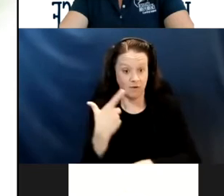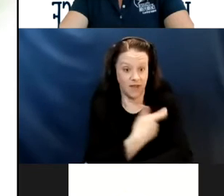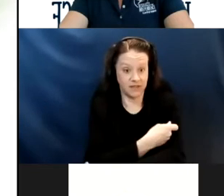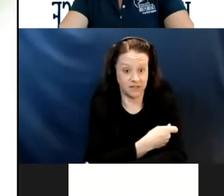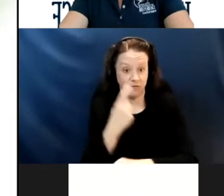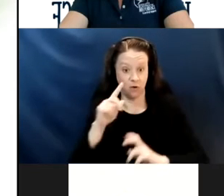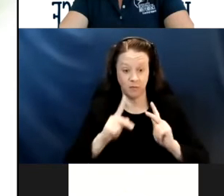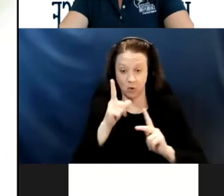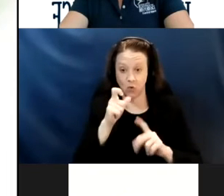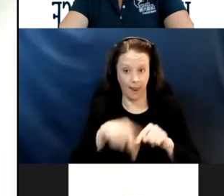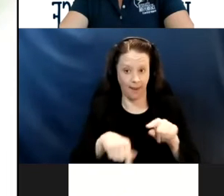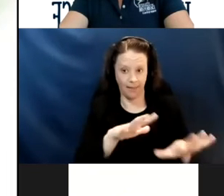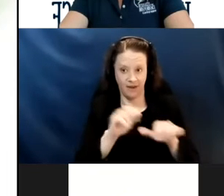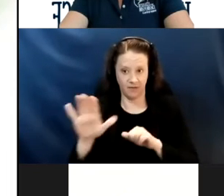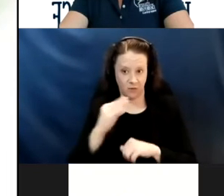for people who cannot leave their residence.